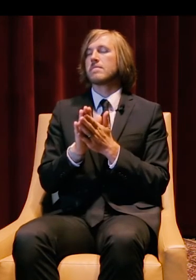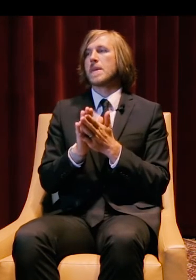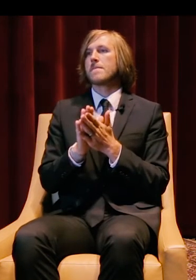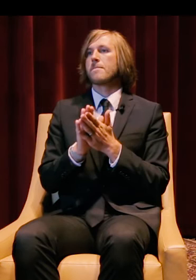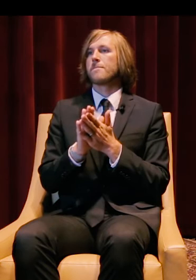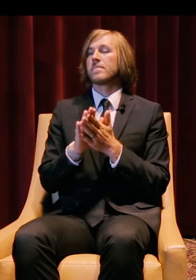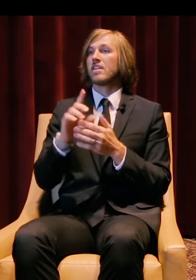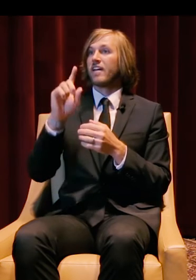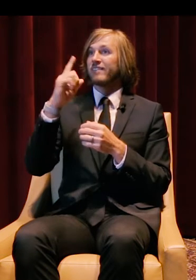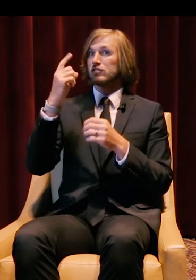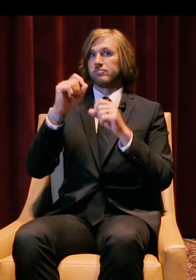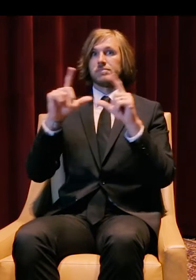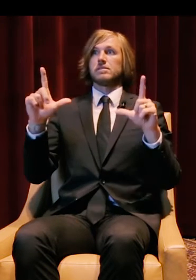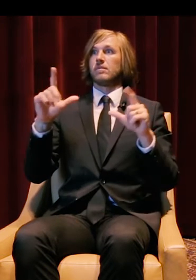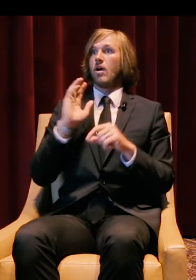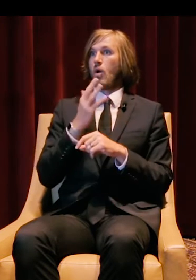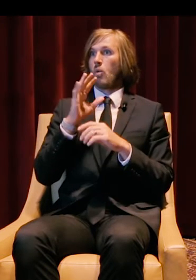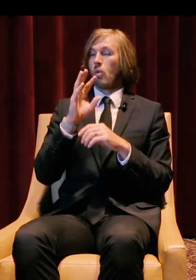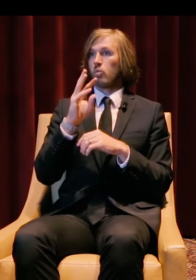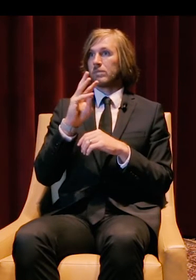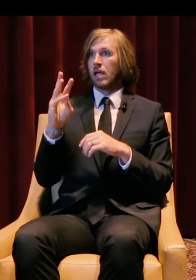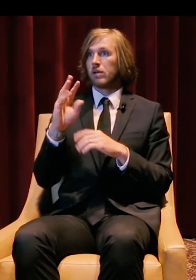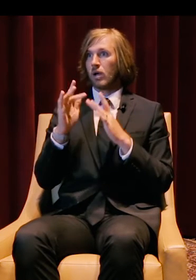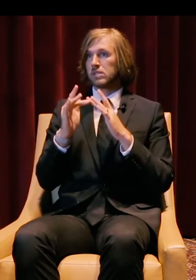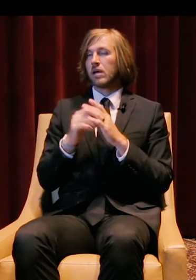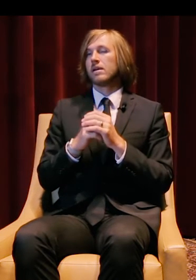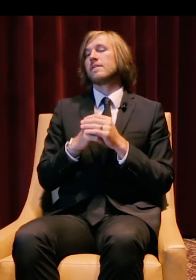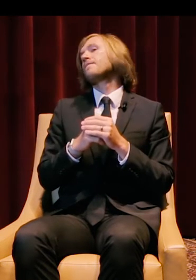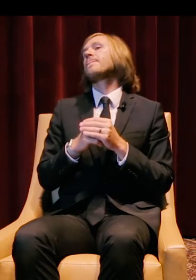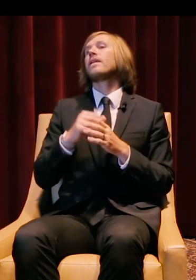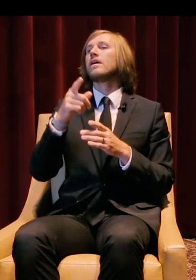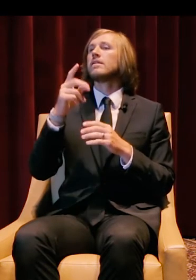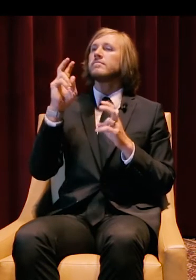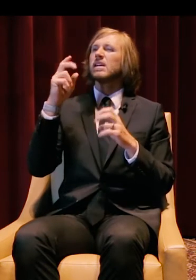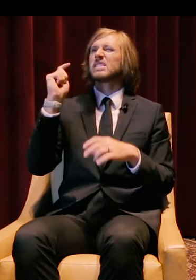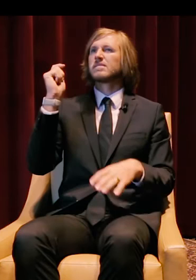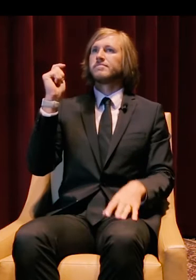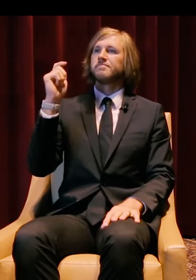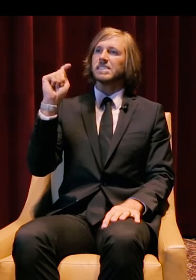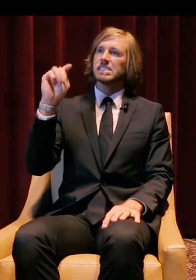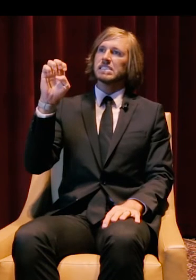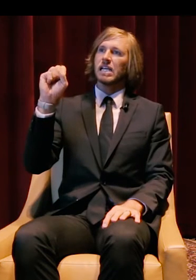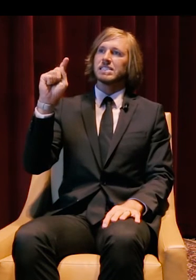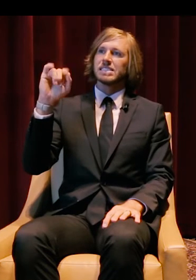on the first page of our website, we have some testimonials, I guess you'd call them.